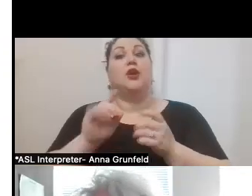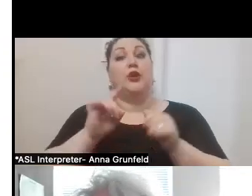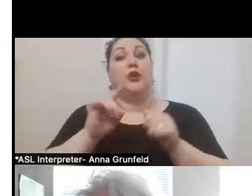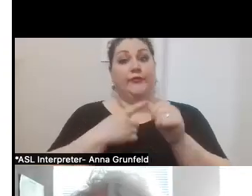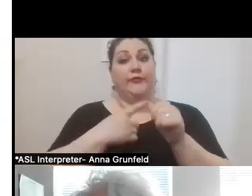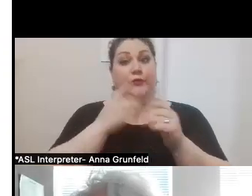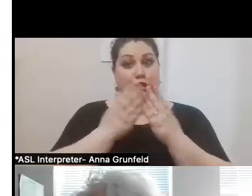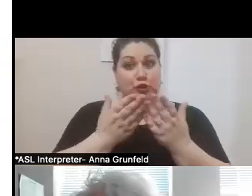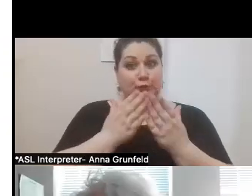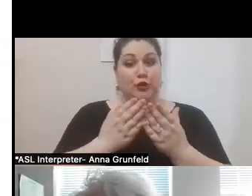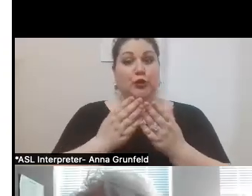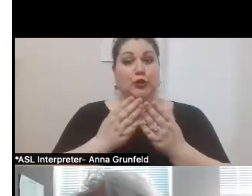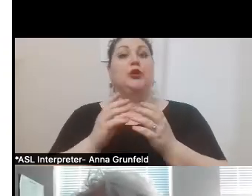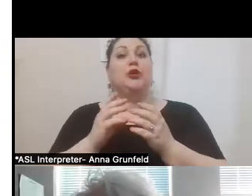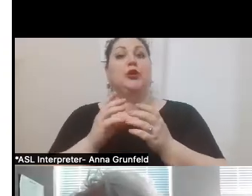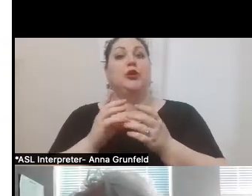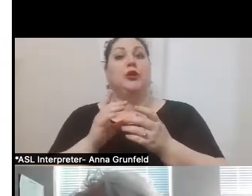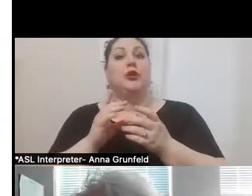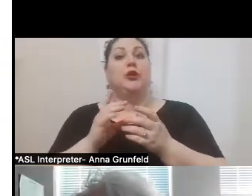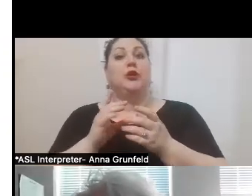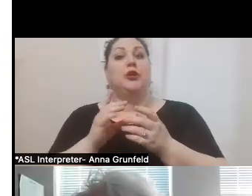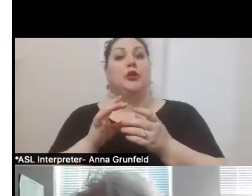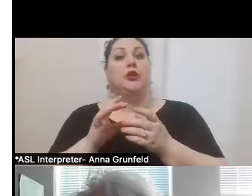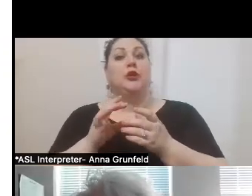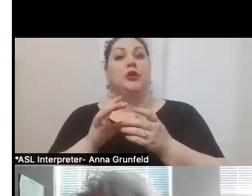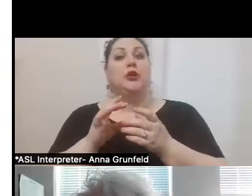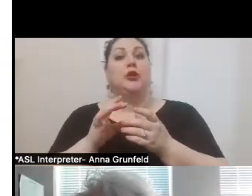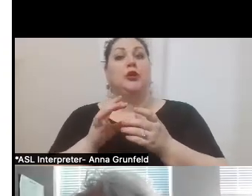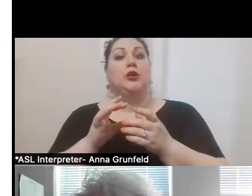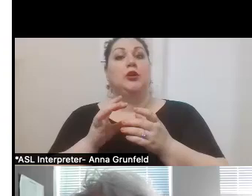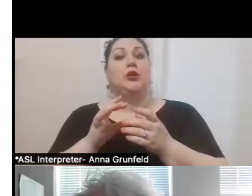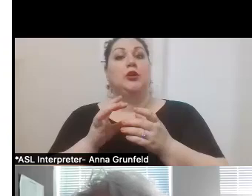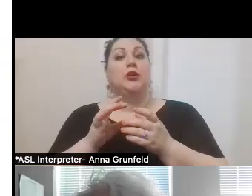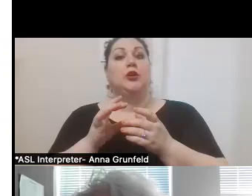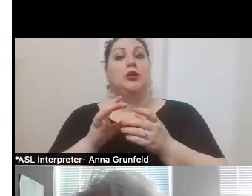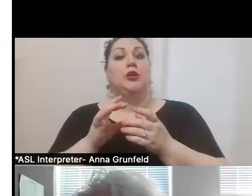His second book with doctors Burke and King entitled Asperger syndrome